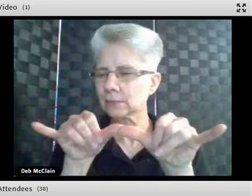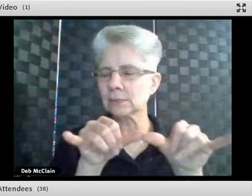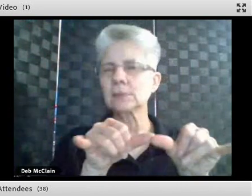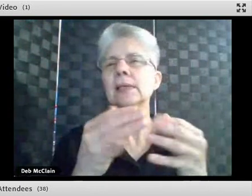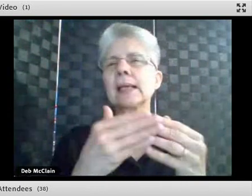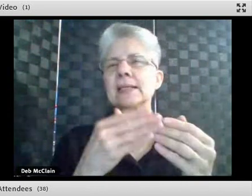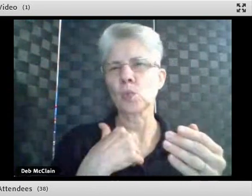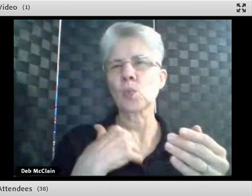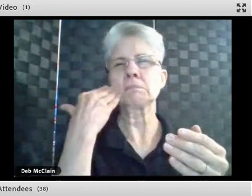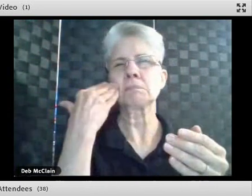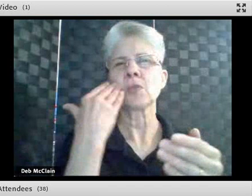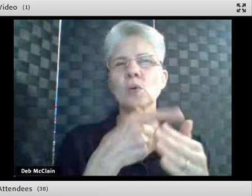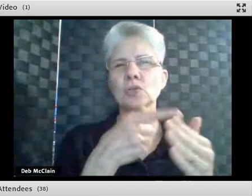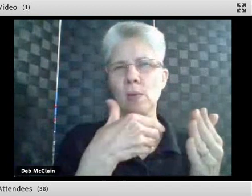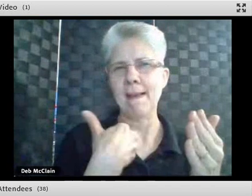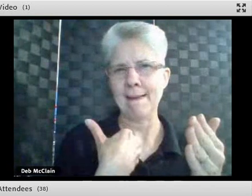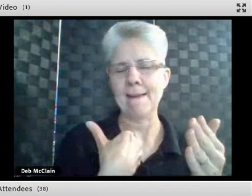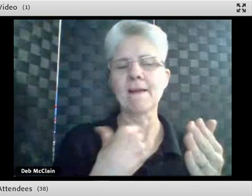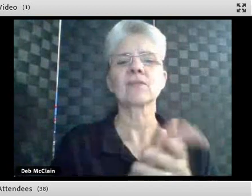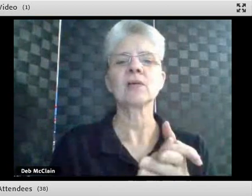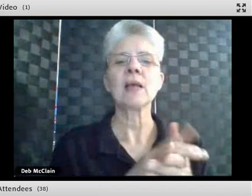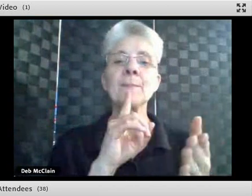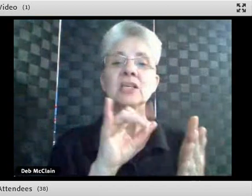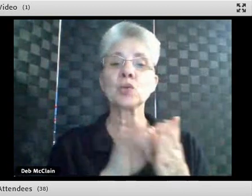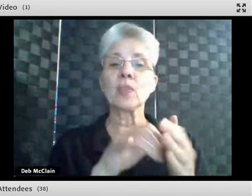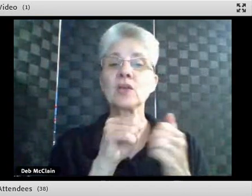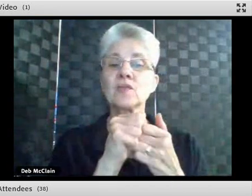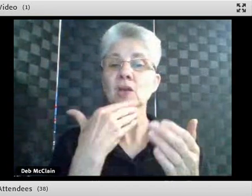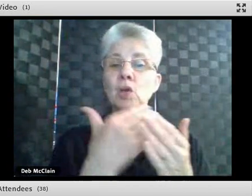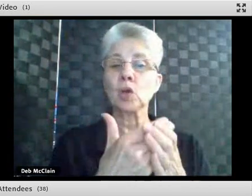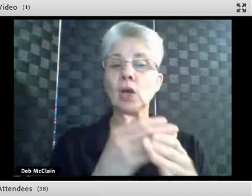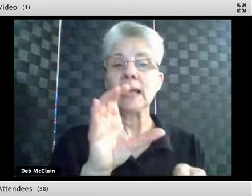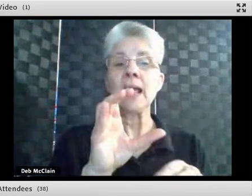what you have at the end of the day. Make sure that you're following good computing rules.